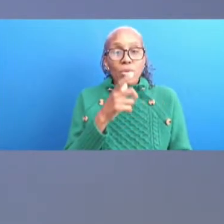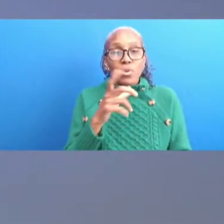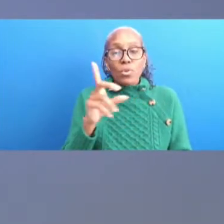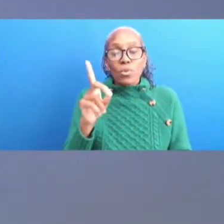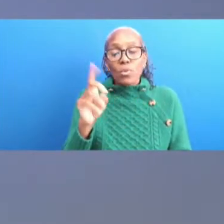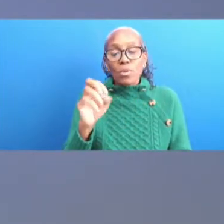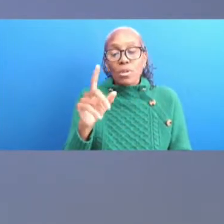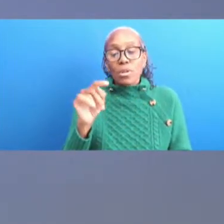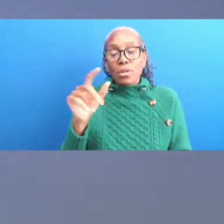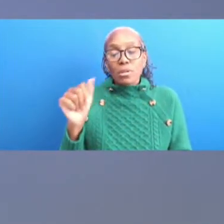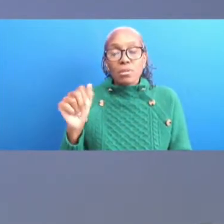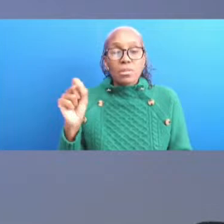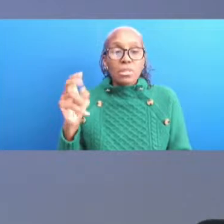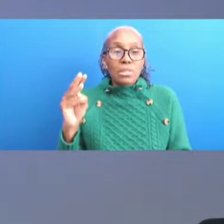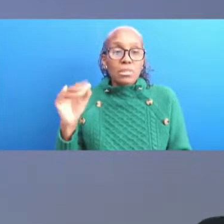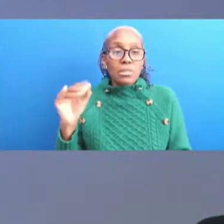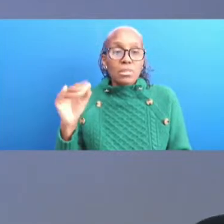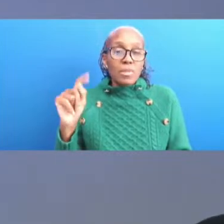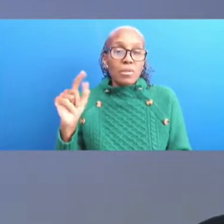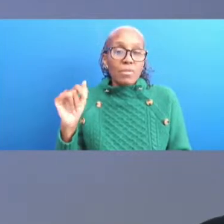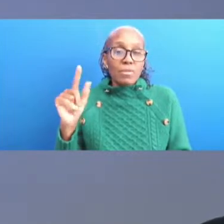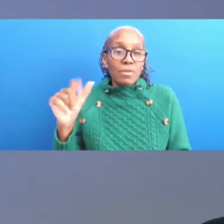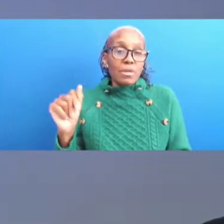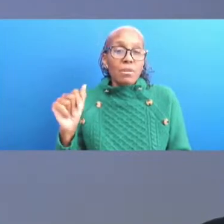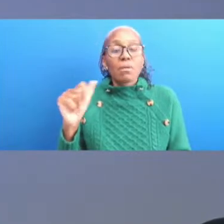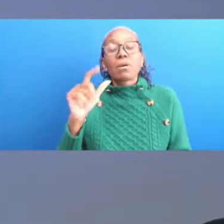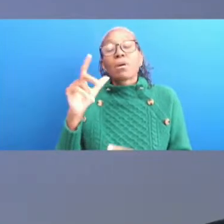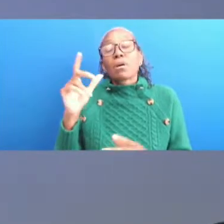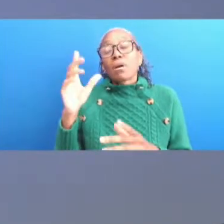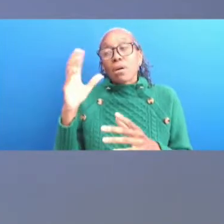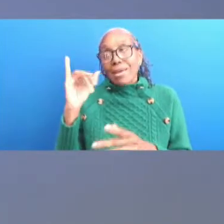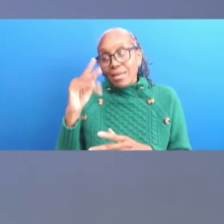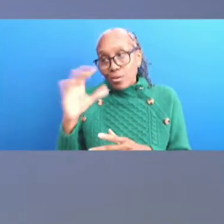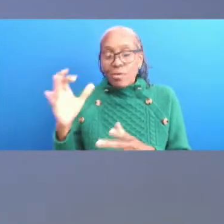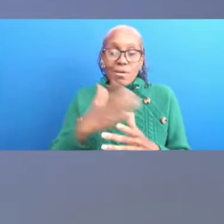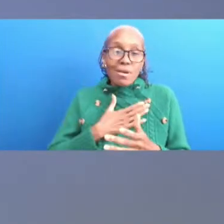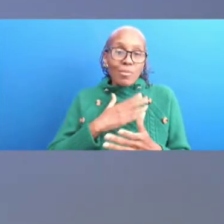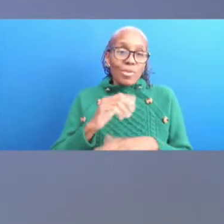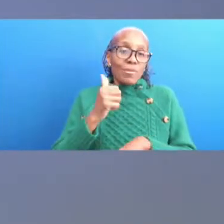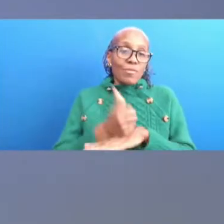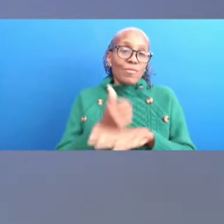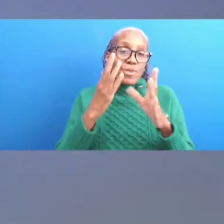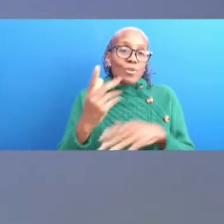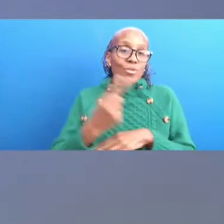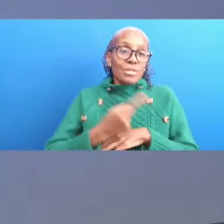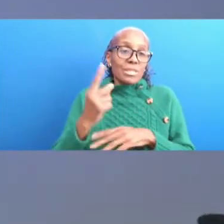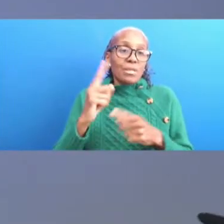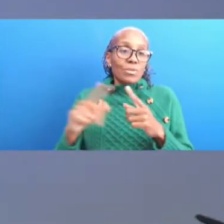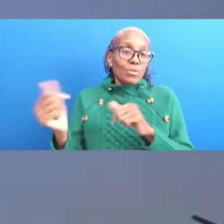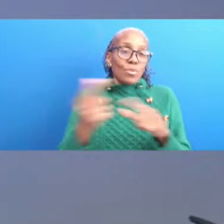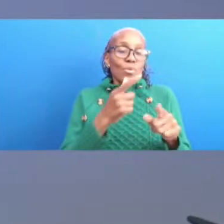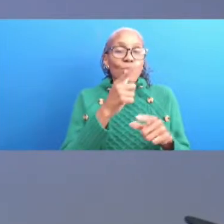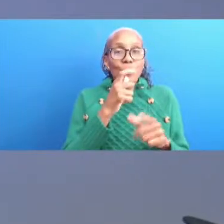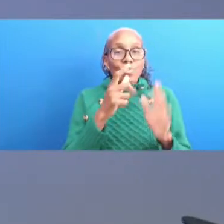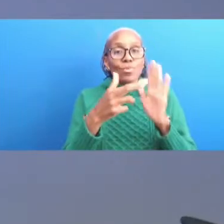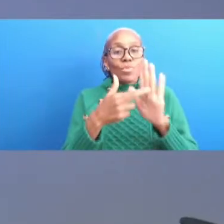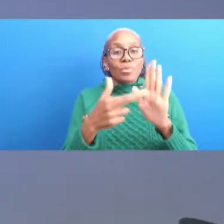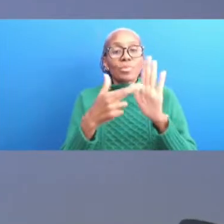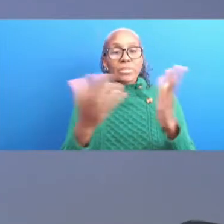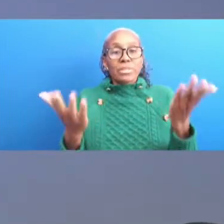THE WOMEN OF DELTA SIGMA THETA